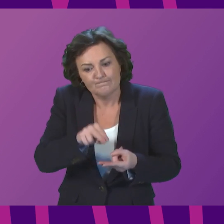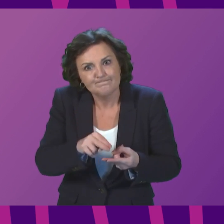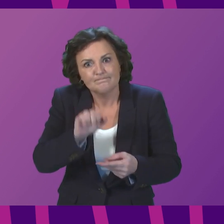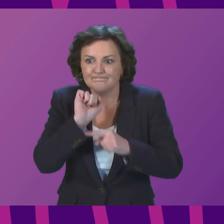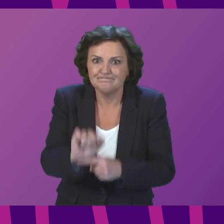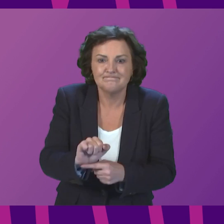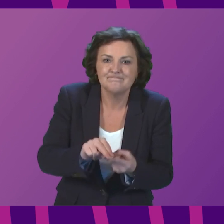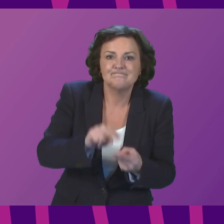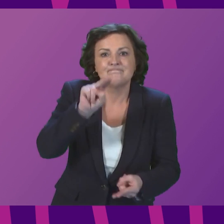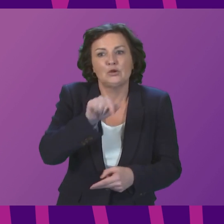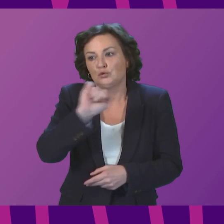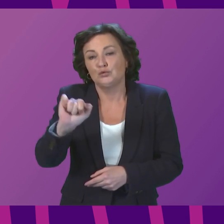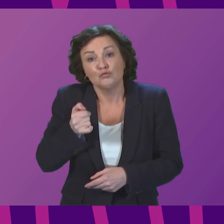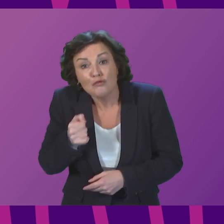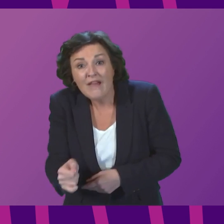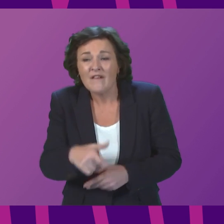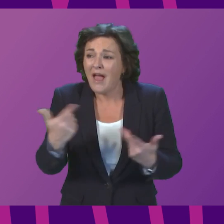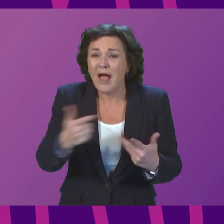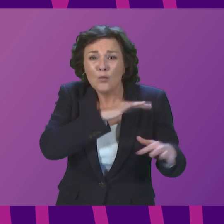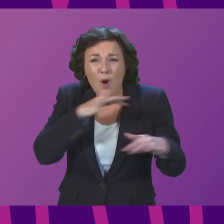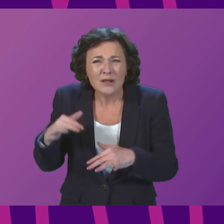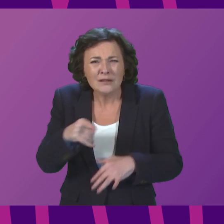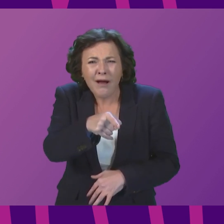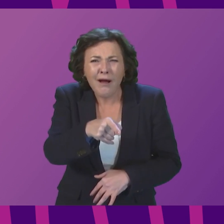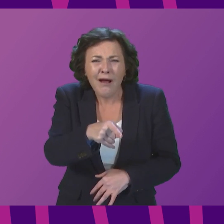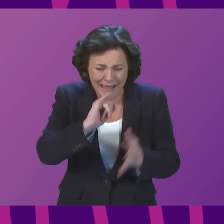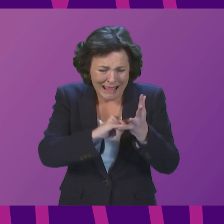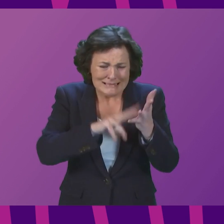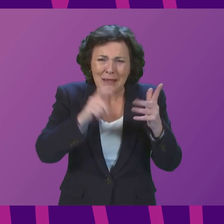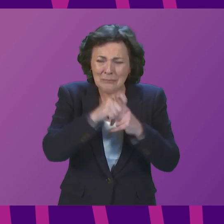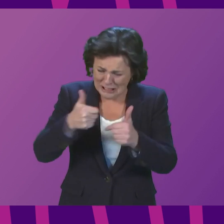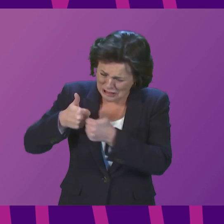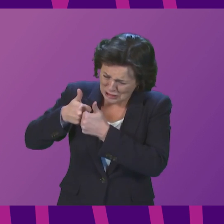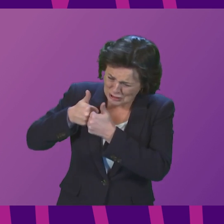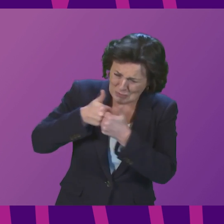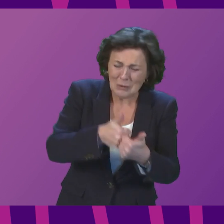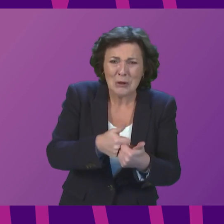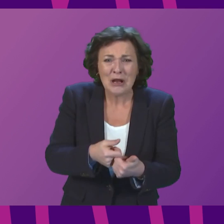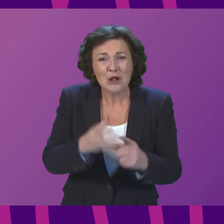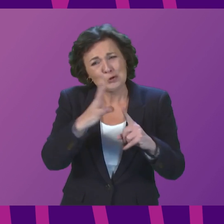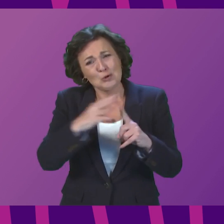The SNP is siding with the Tories and big energy companies, while Labour is on the side of hard-pressed Scots.